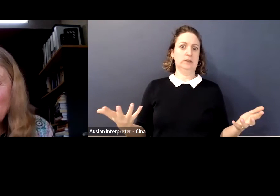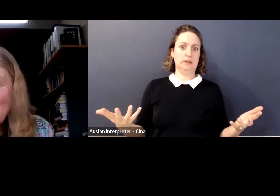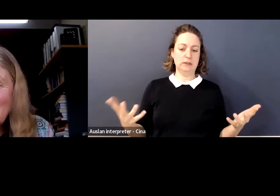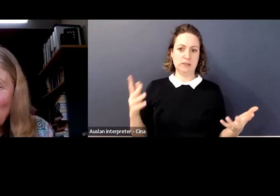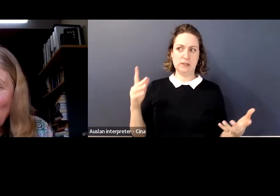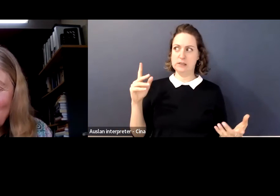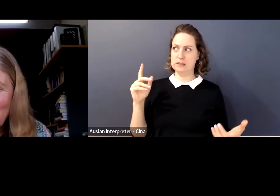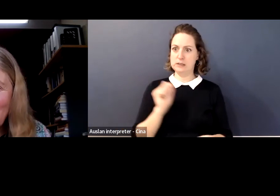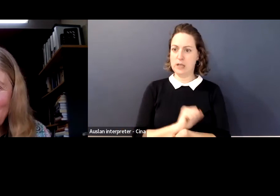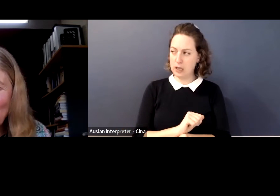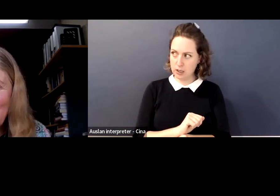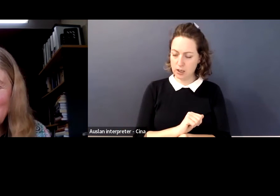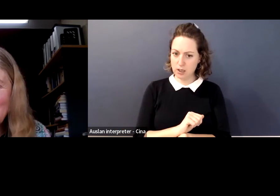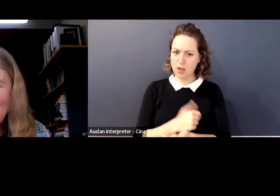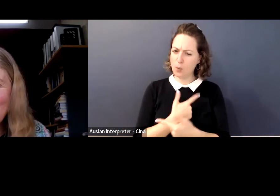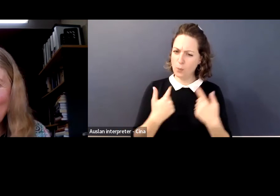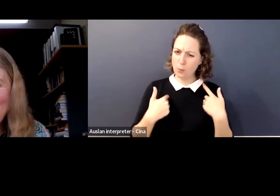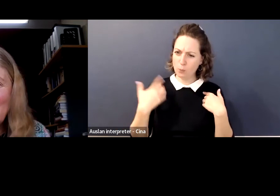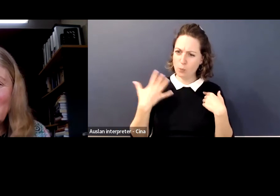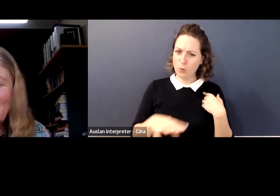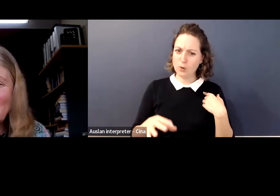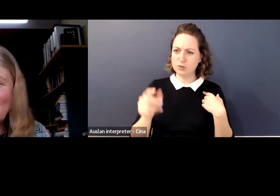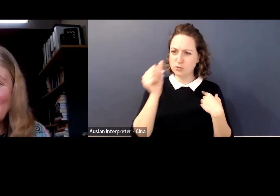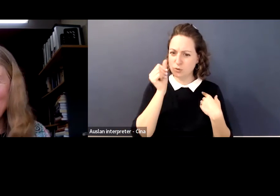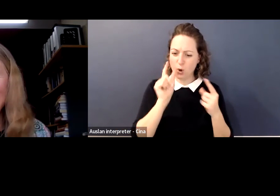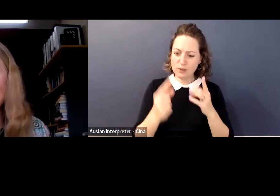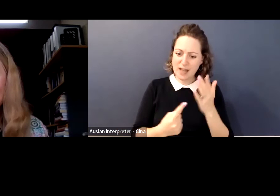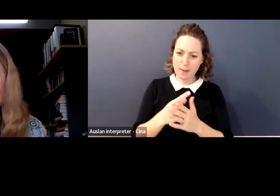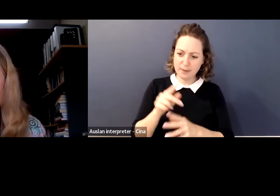And really we want to kind of look at what's happening for this student, but they can't afford